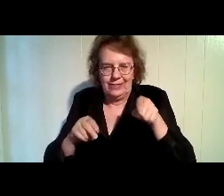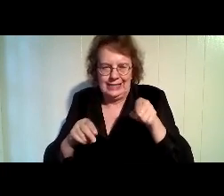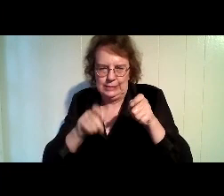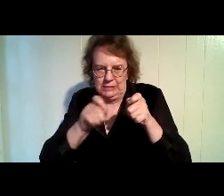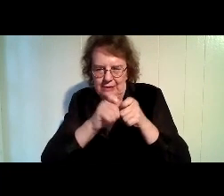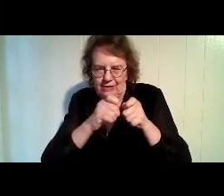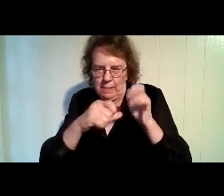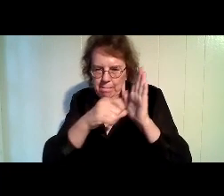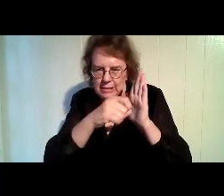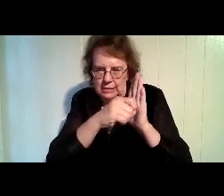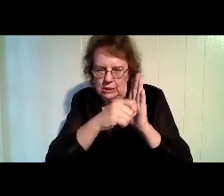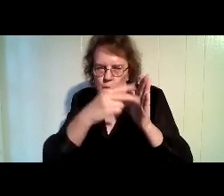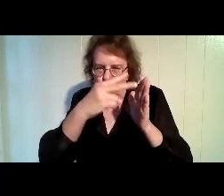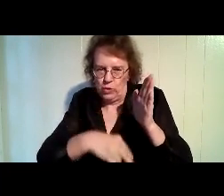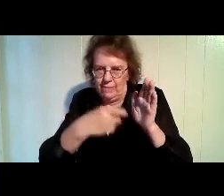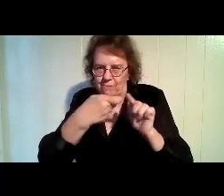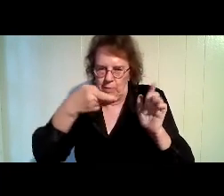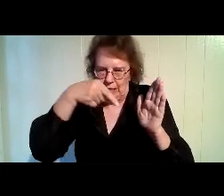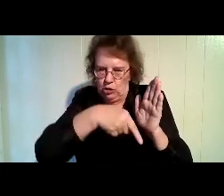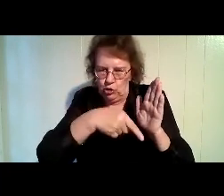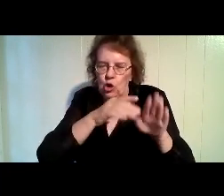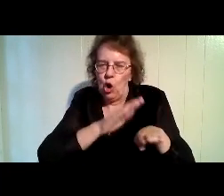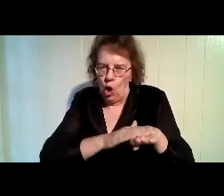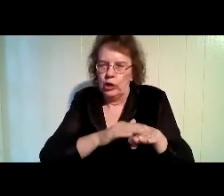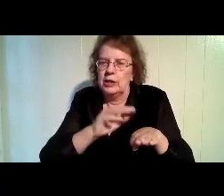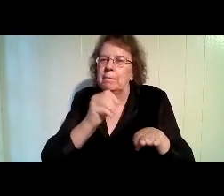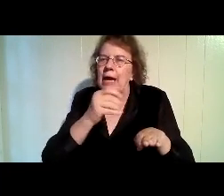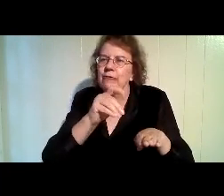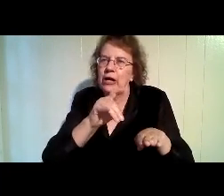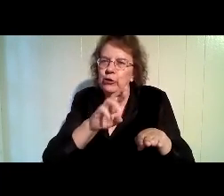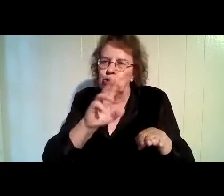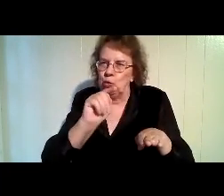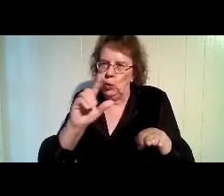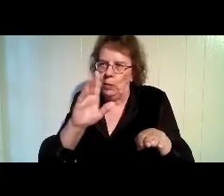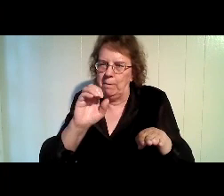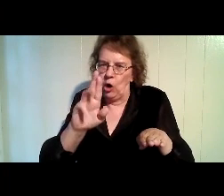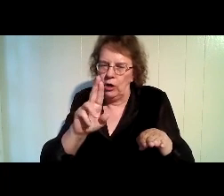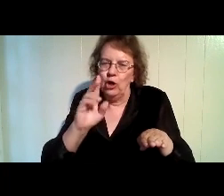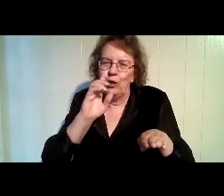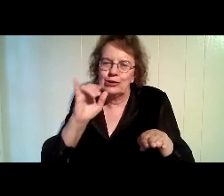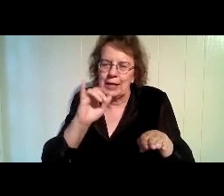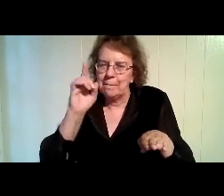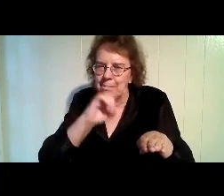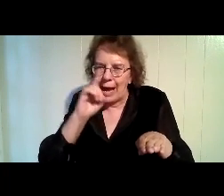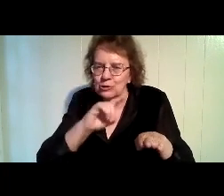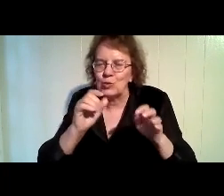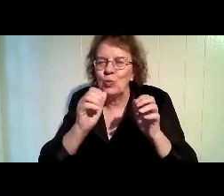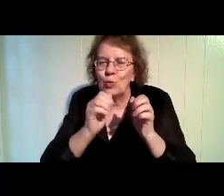read from here button that is on the magnifier toolbar looks like a mouse cursor with a speaker button next to it.